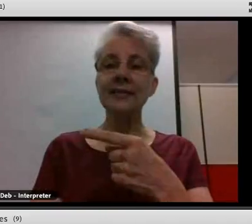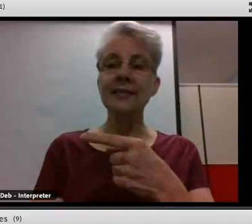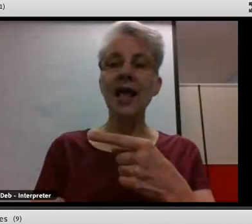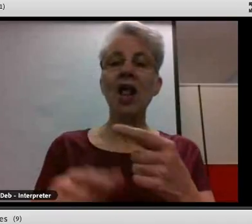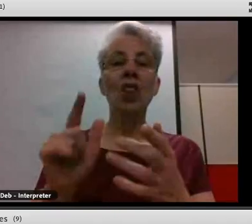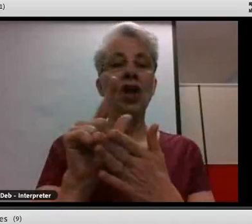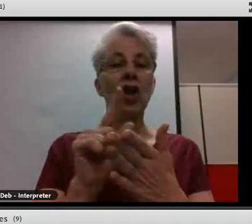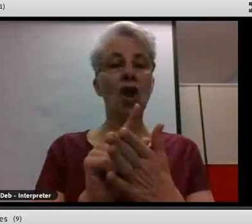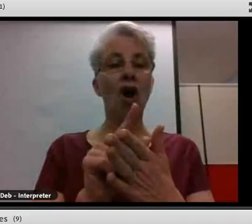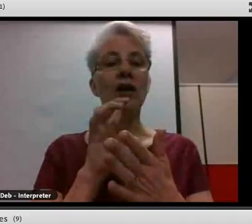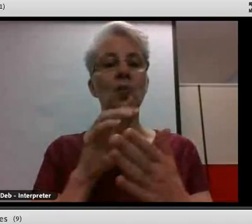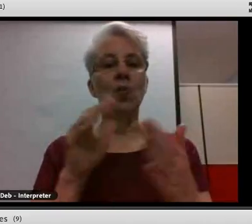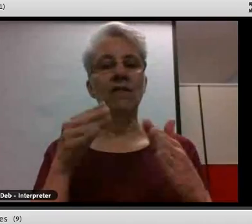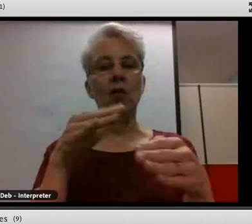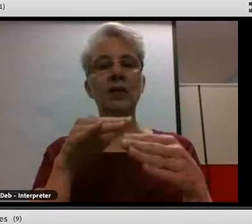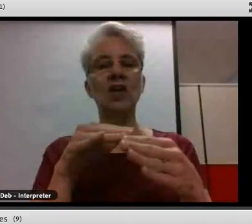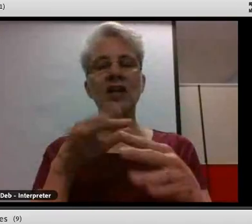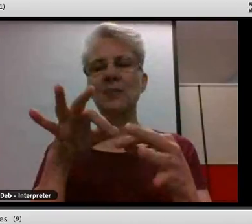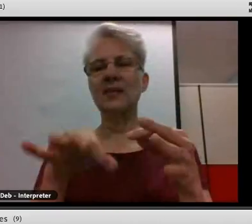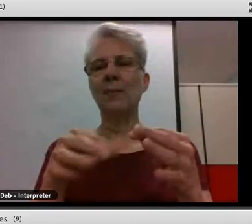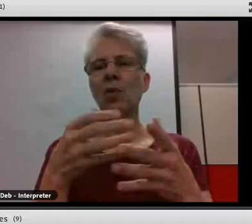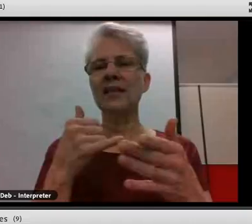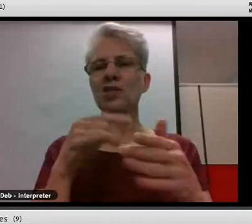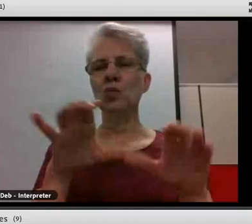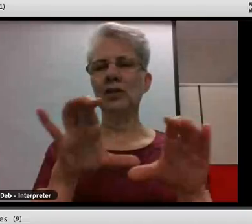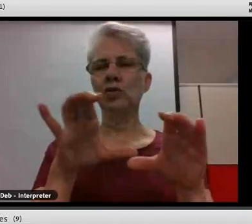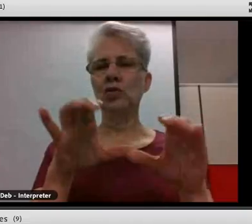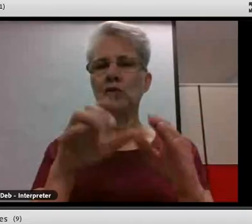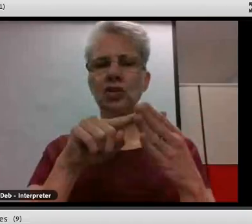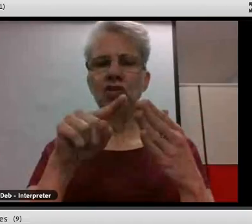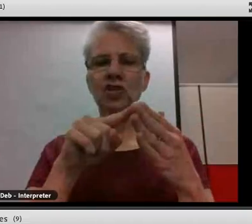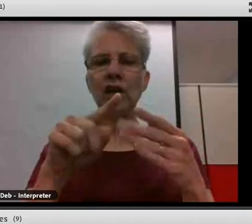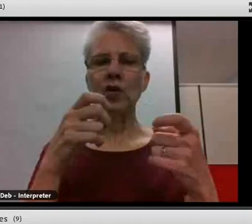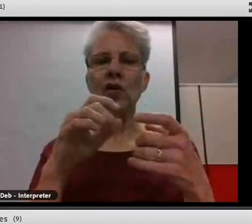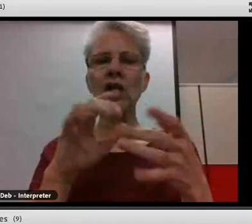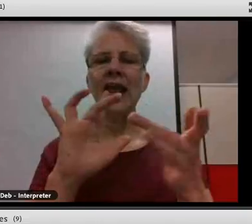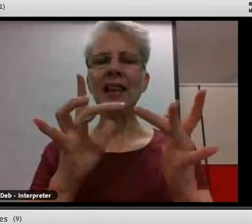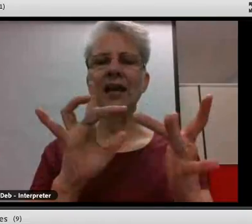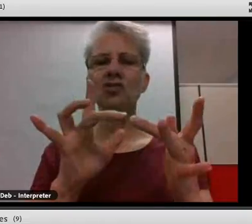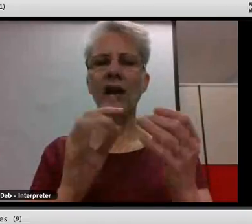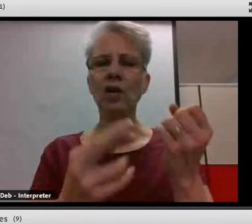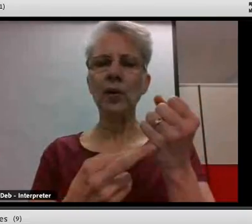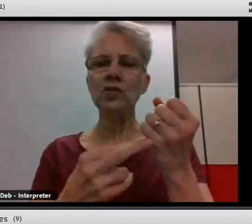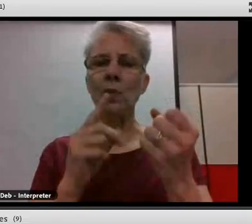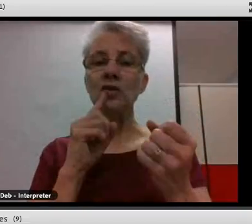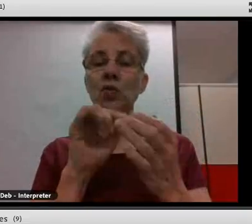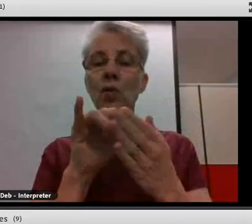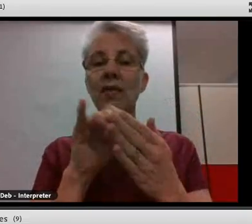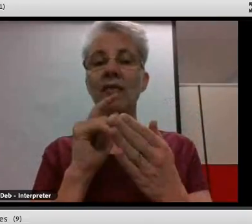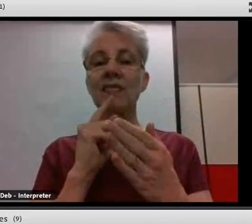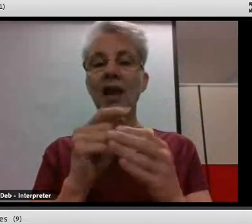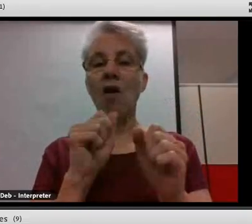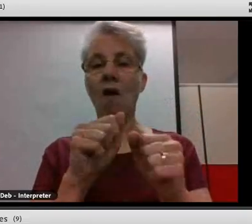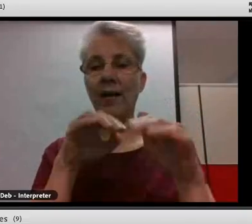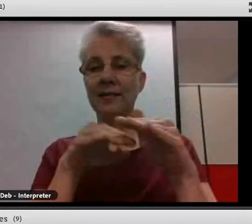It's not super technical, so I'm hoping that that's something that will appeal to everybody. We're going to talk a little bit